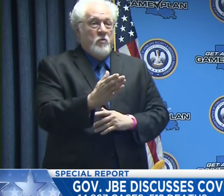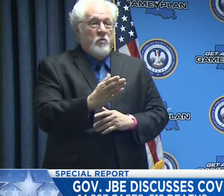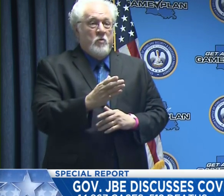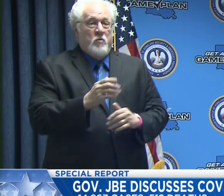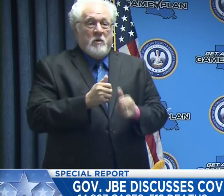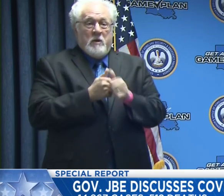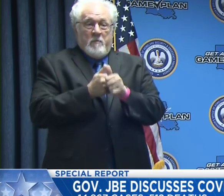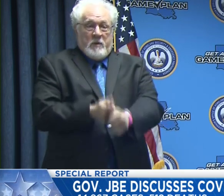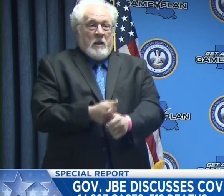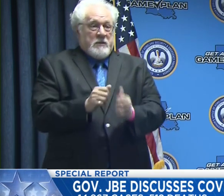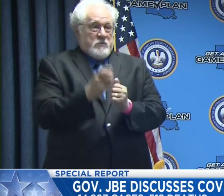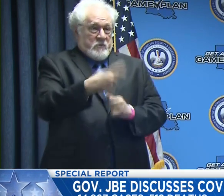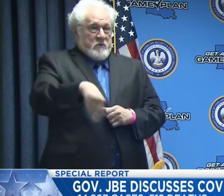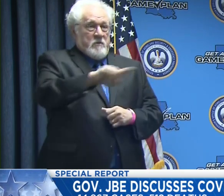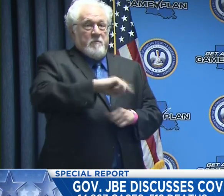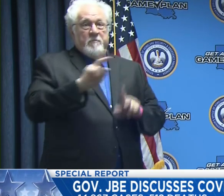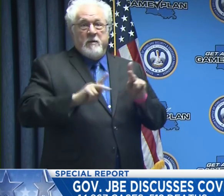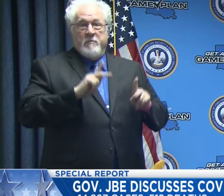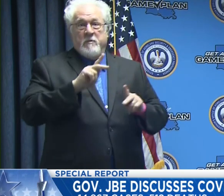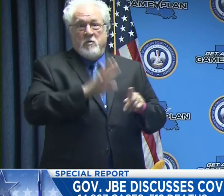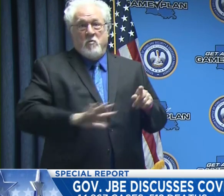THE CURVE AND THAT THESE EFFORTS